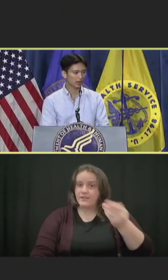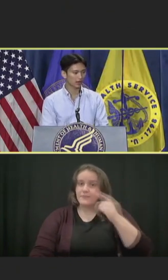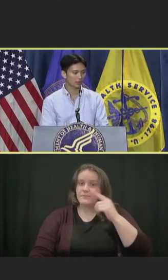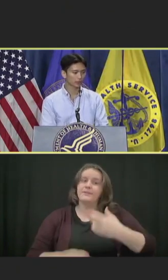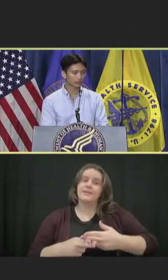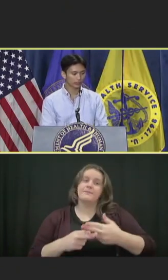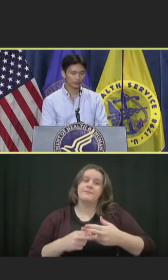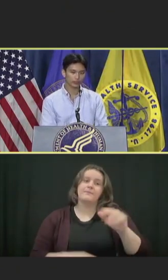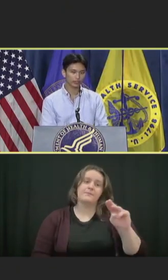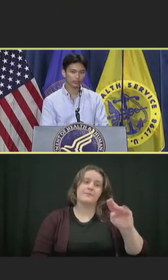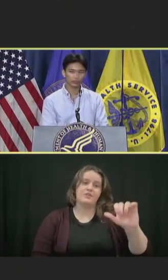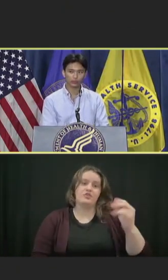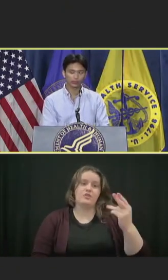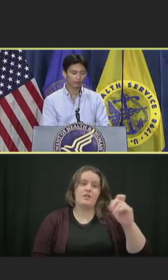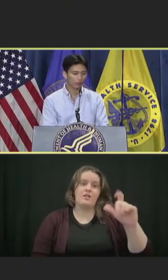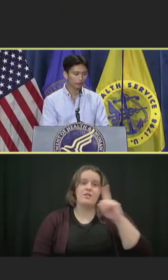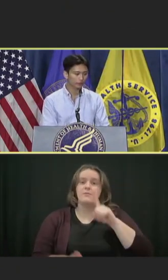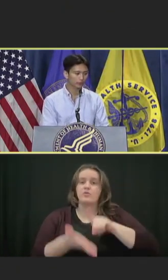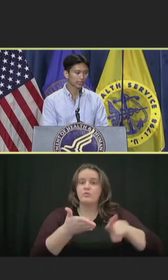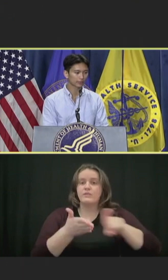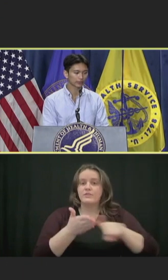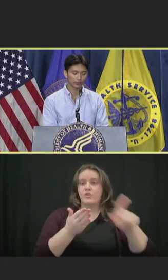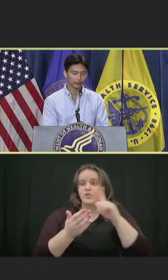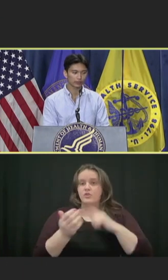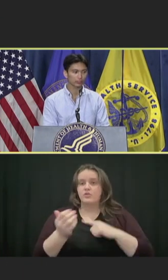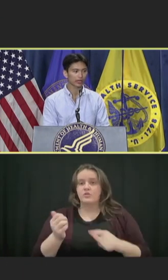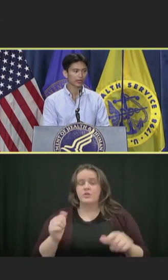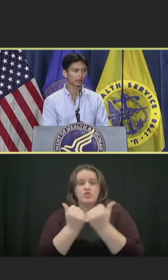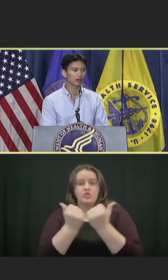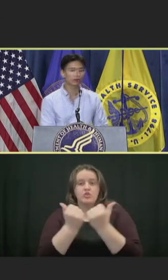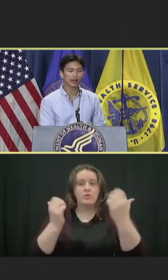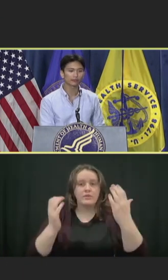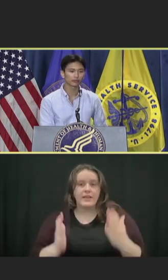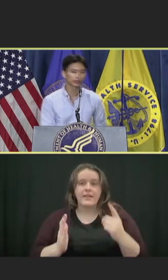I'm a research associate with The Forum for Collaborative Research. And on behalf of Dr.